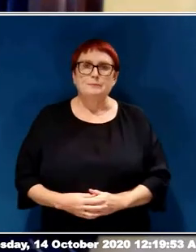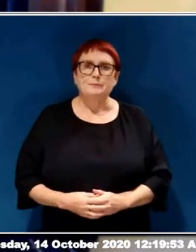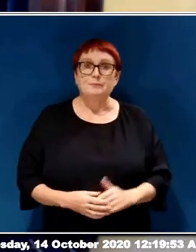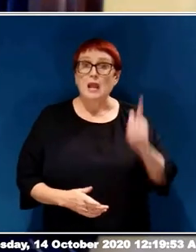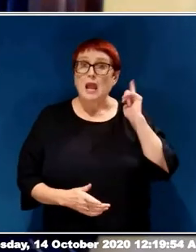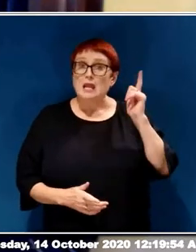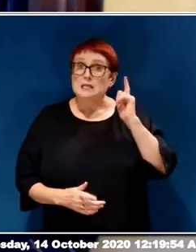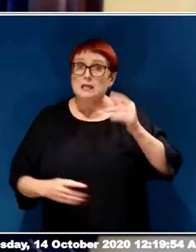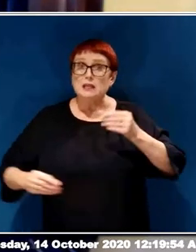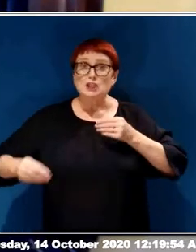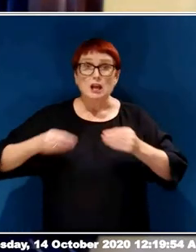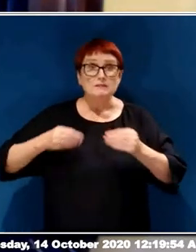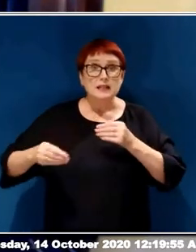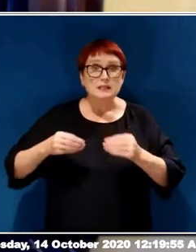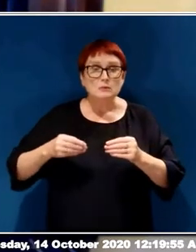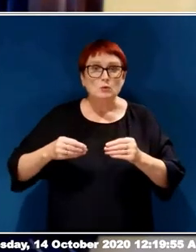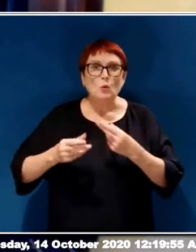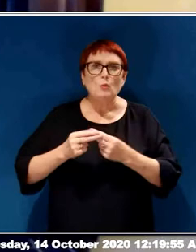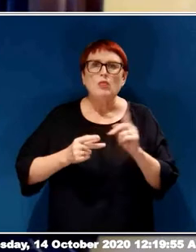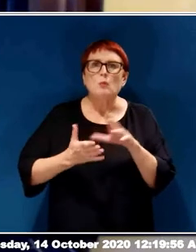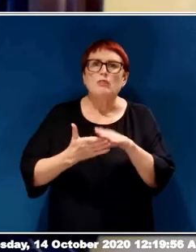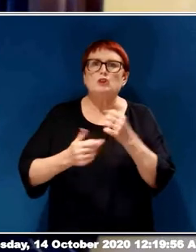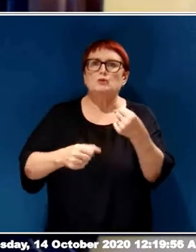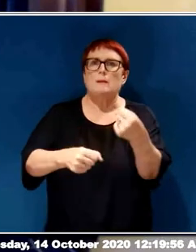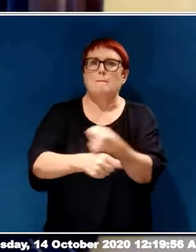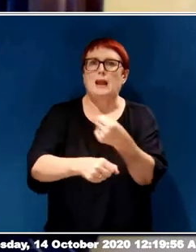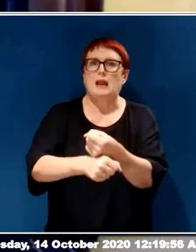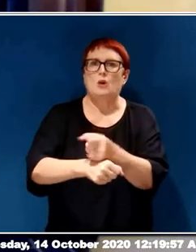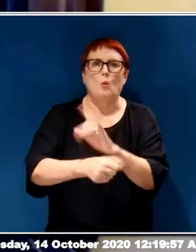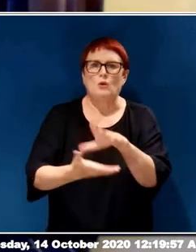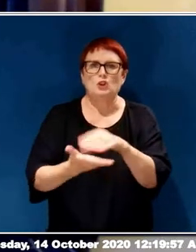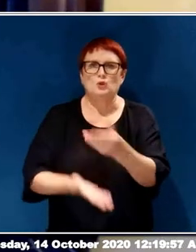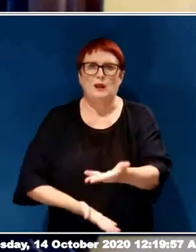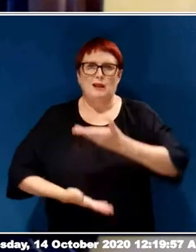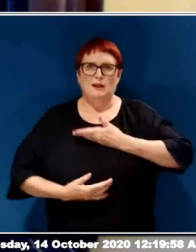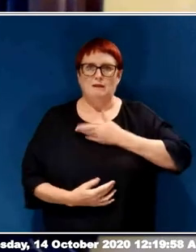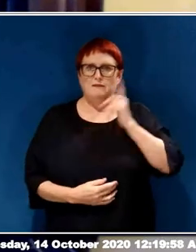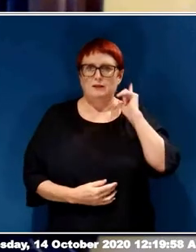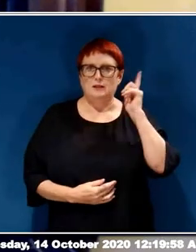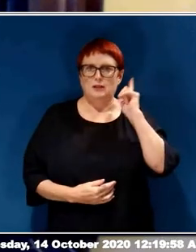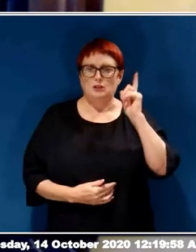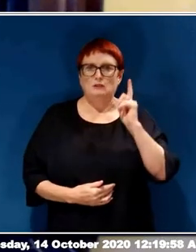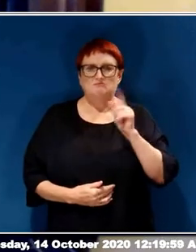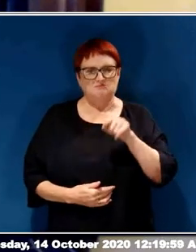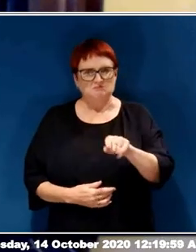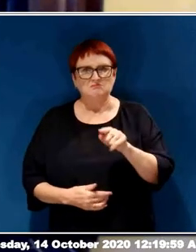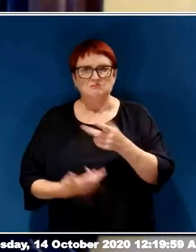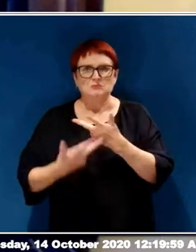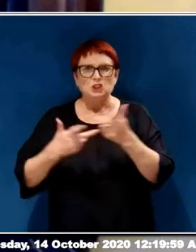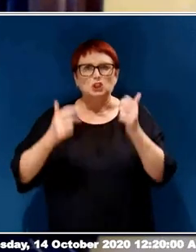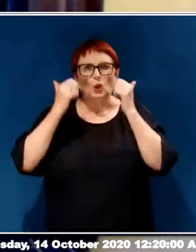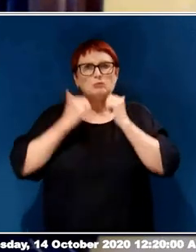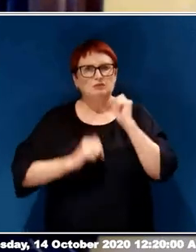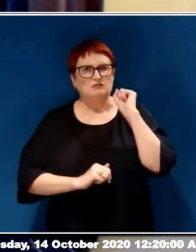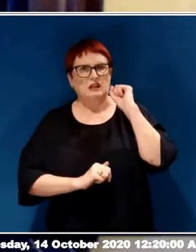students come up with, to demonstrate what it is that they've learnt and that they can do or that they know.